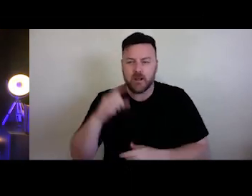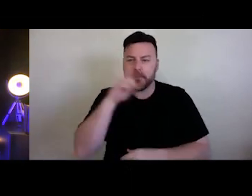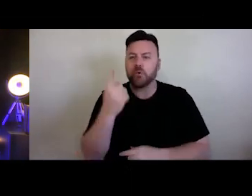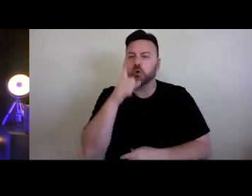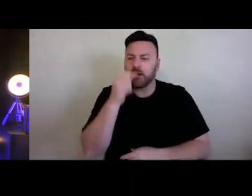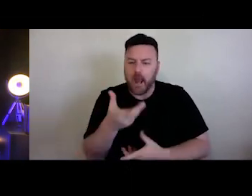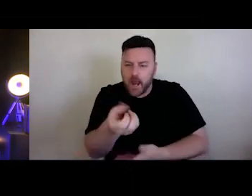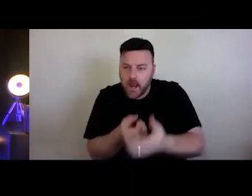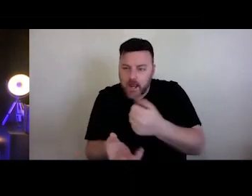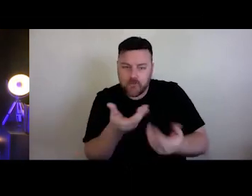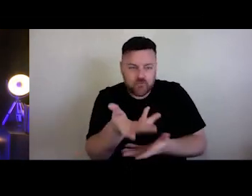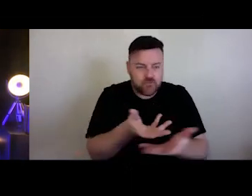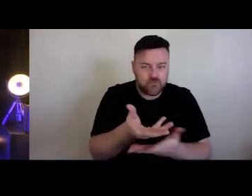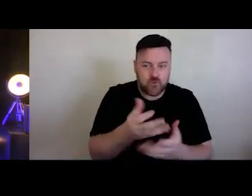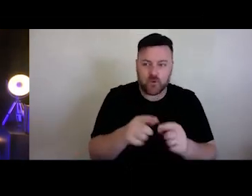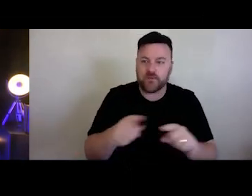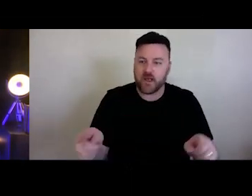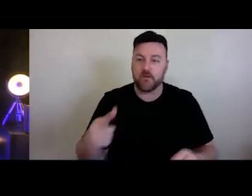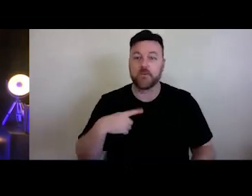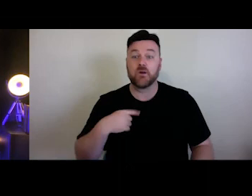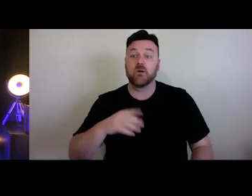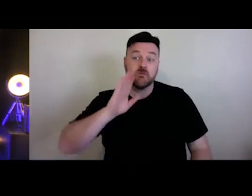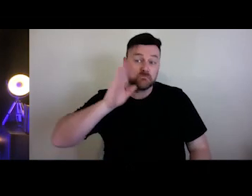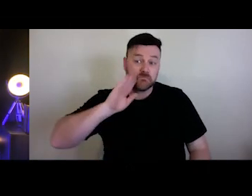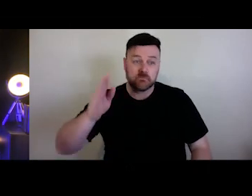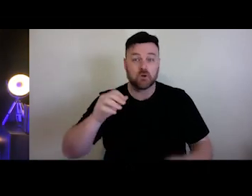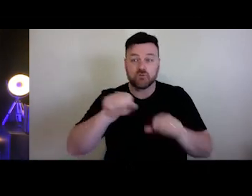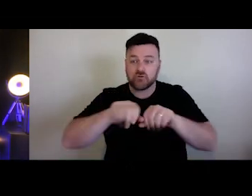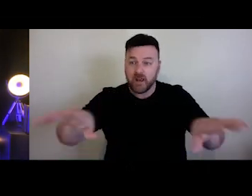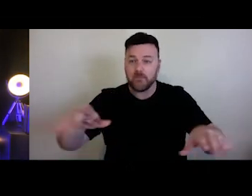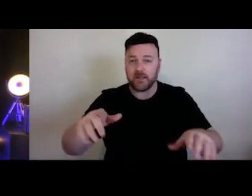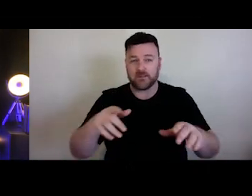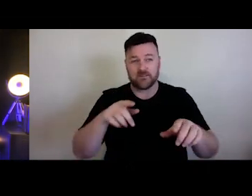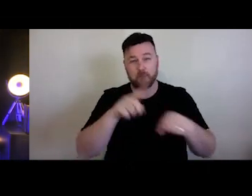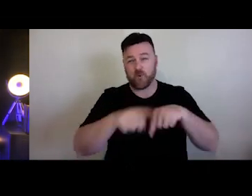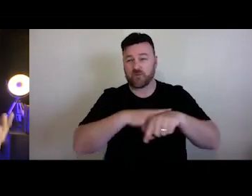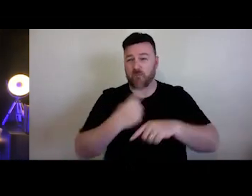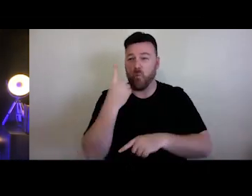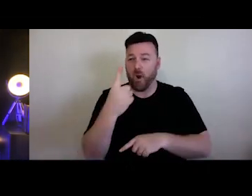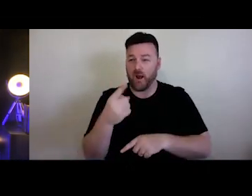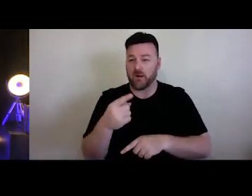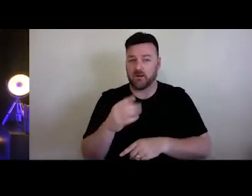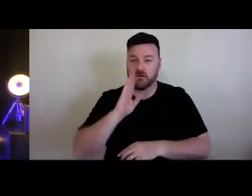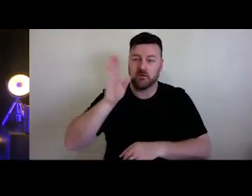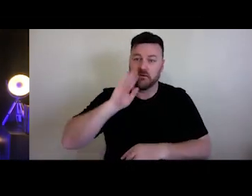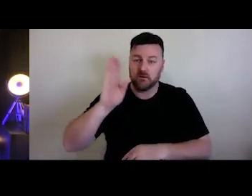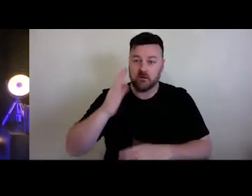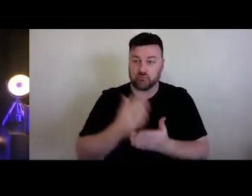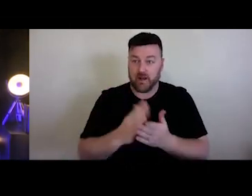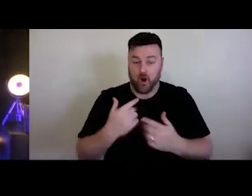people because broadcasting and online streaming is such a one-way medium in some ways. I can't see any of you guys right now but I can see